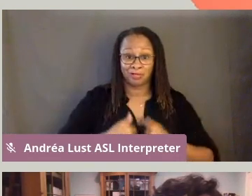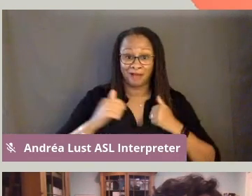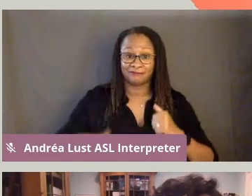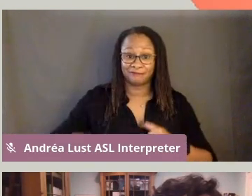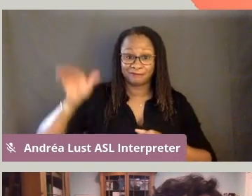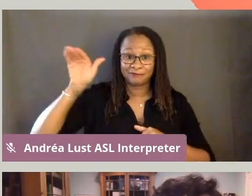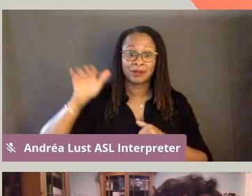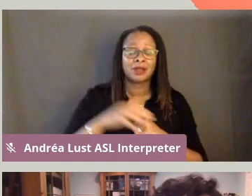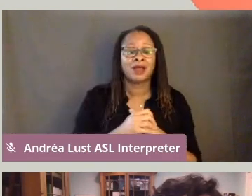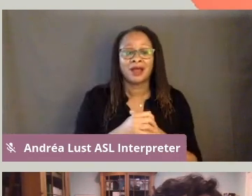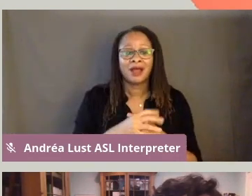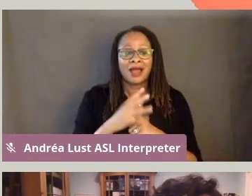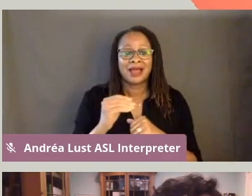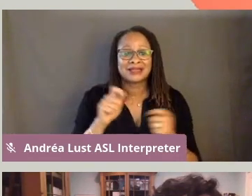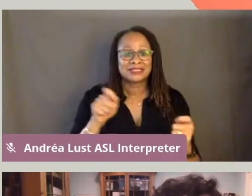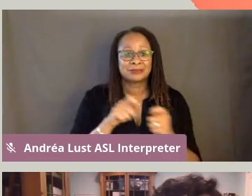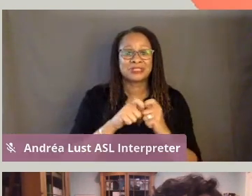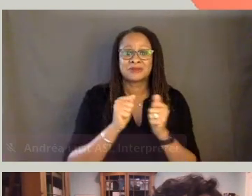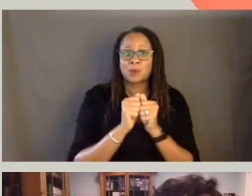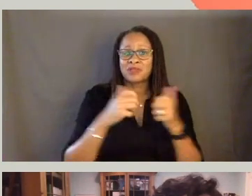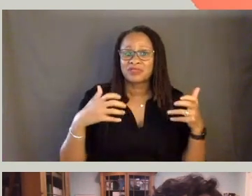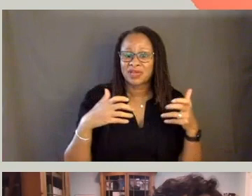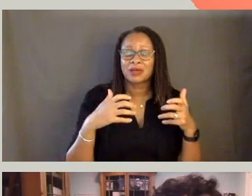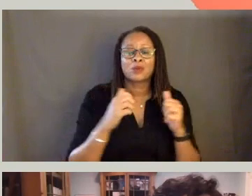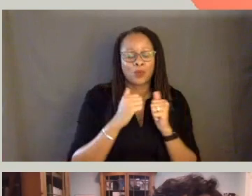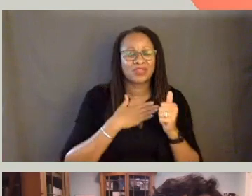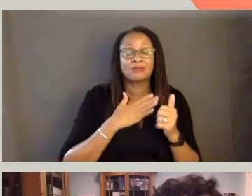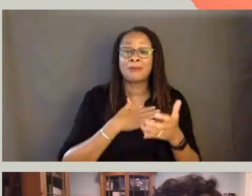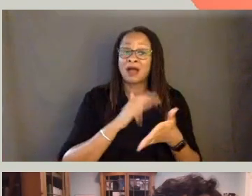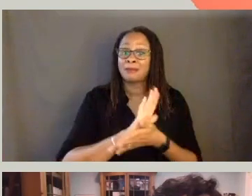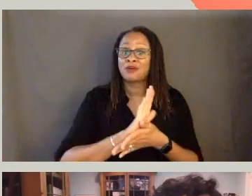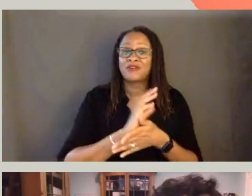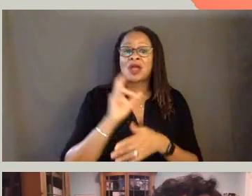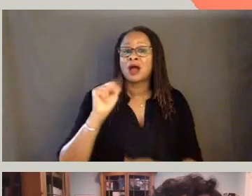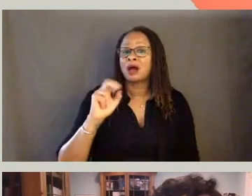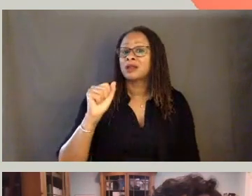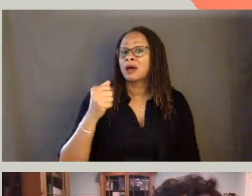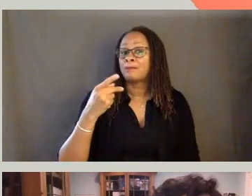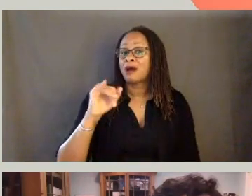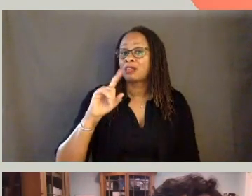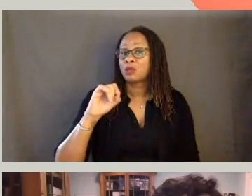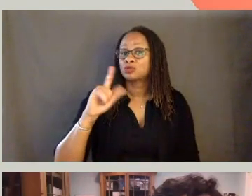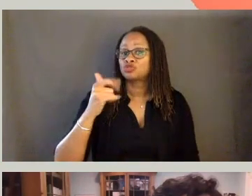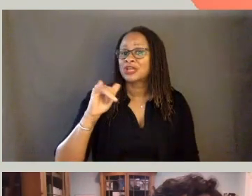And I guess specifically with Unapologetic, that came at a time where I had been in Chicago